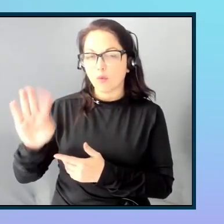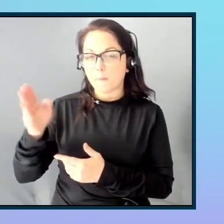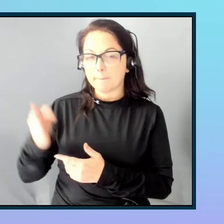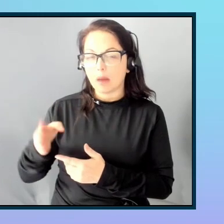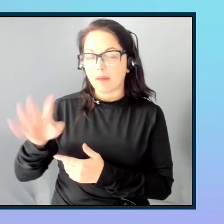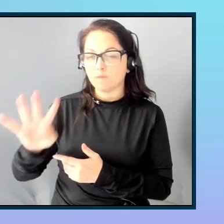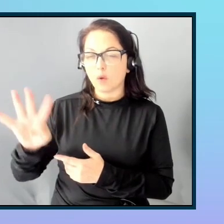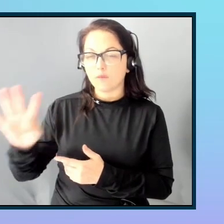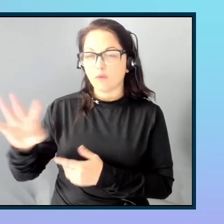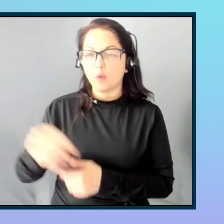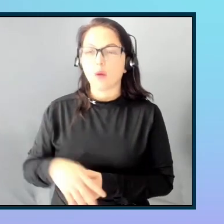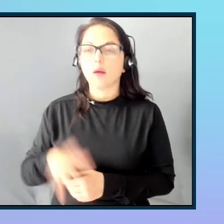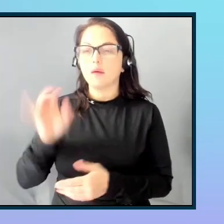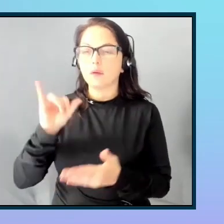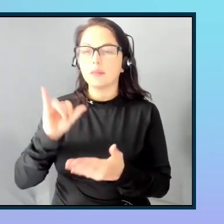the best idea to go with.